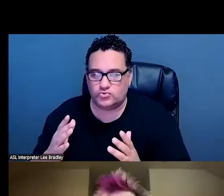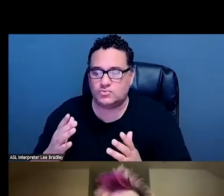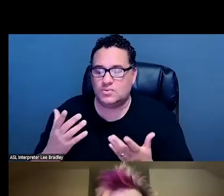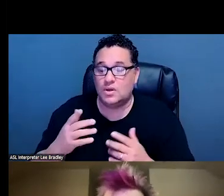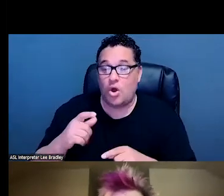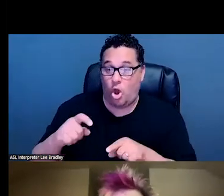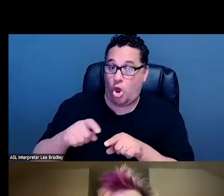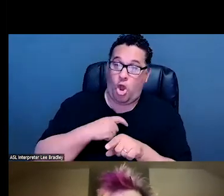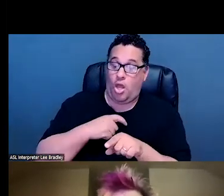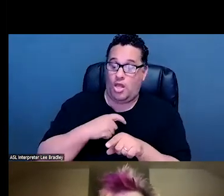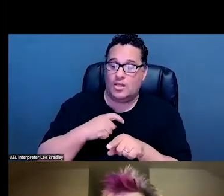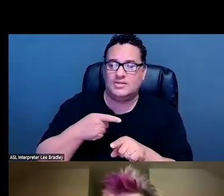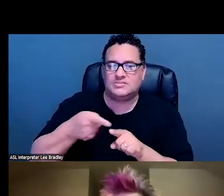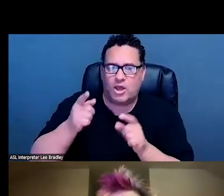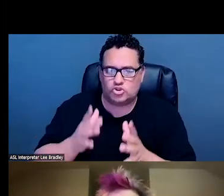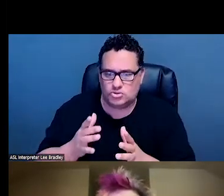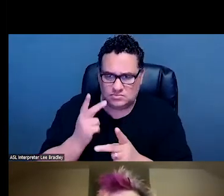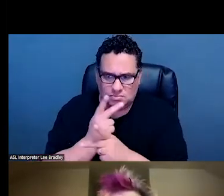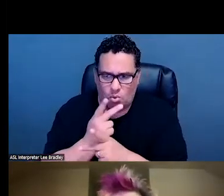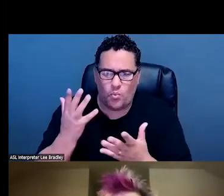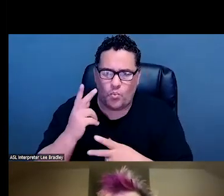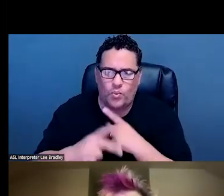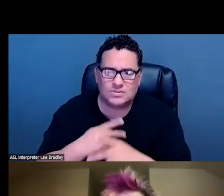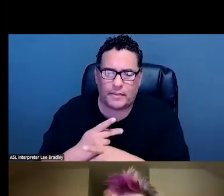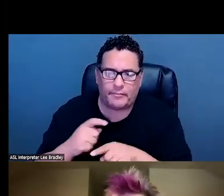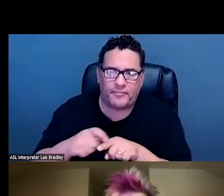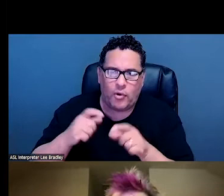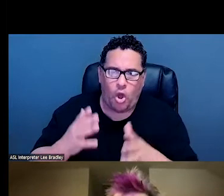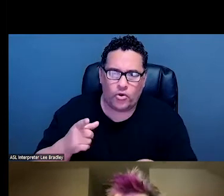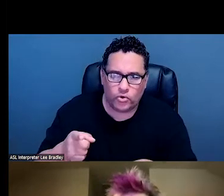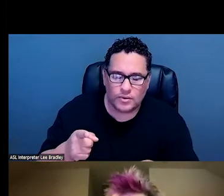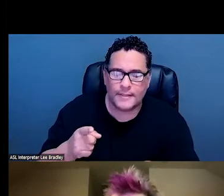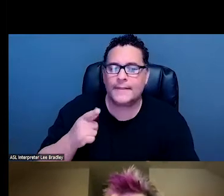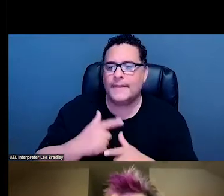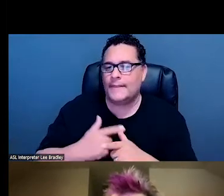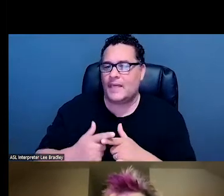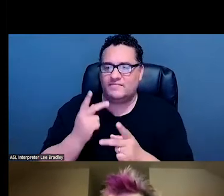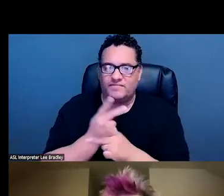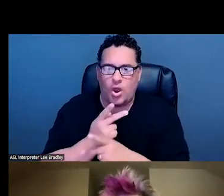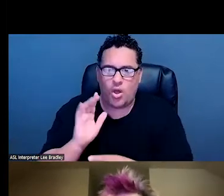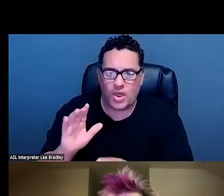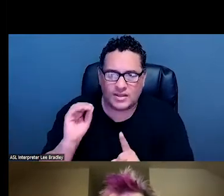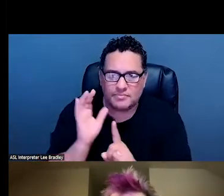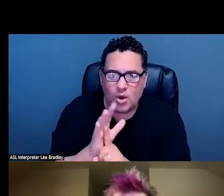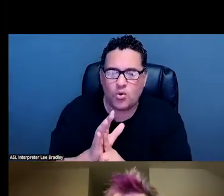FIGURES OUT WHAT TYPE OF CALLER AND THEN FIGURES OUT WHAT THE EXPOSURE IS, TOXICANTS INVOLVED,